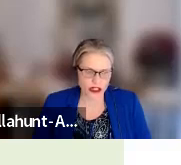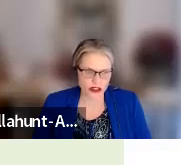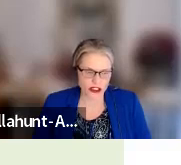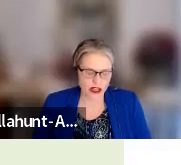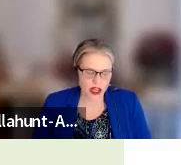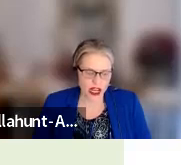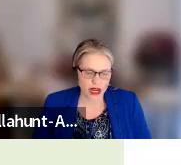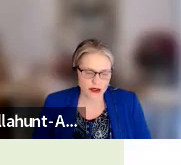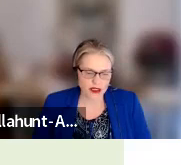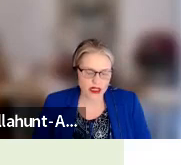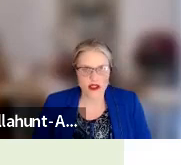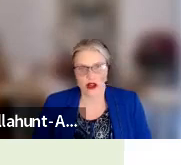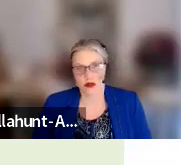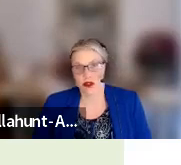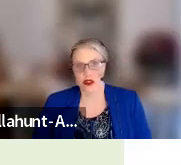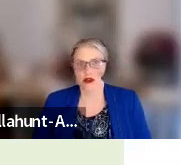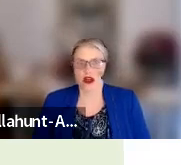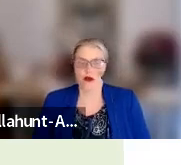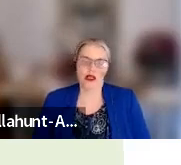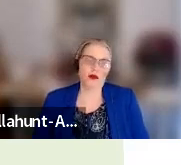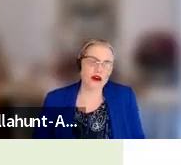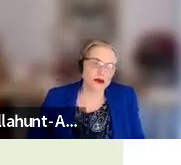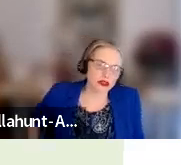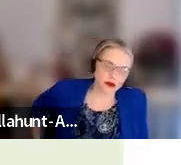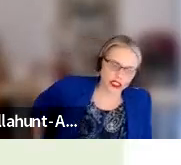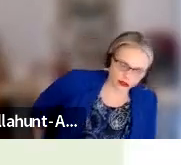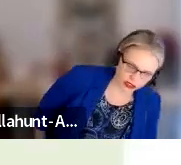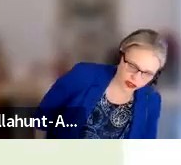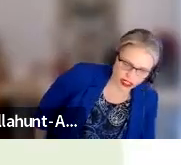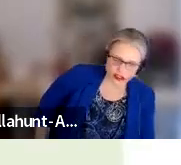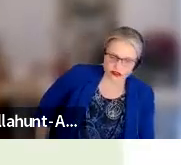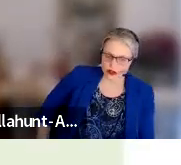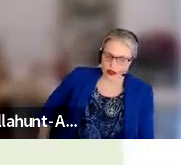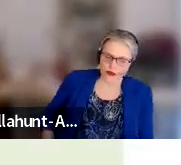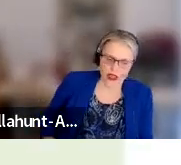challenges and was presented with an opportunity to evaluate a program with the Brain Injury Association of Florida.